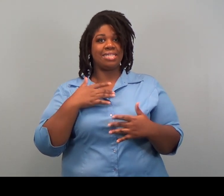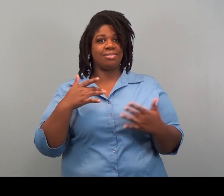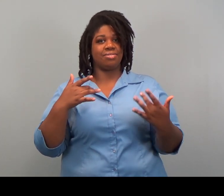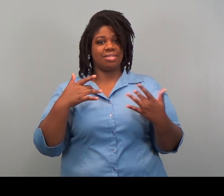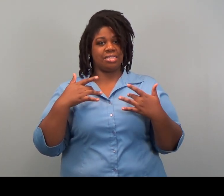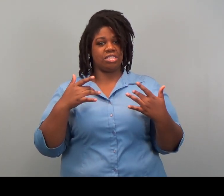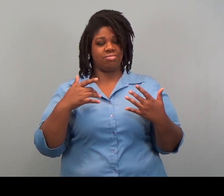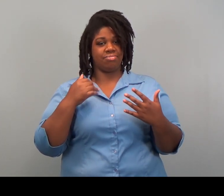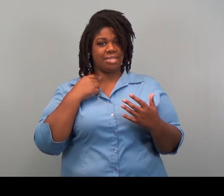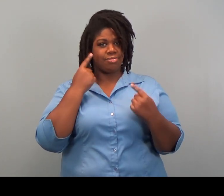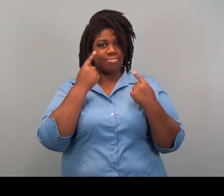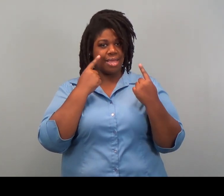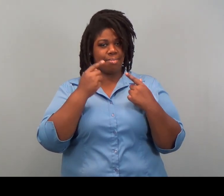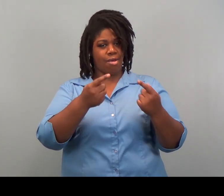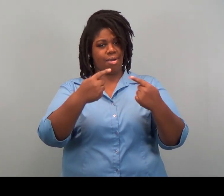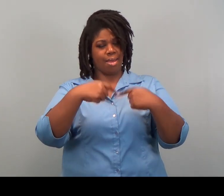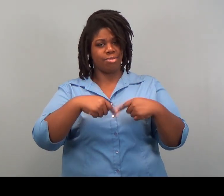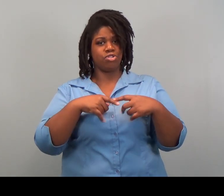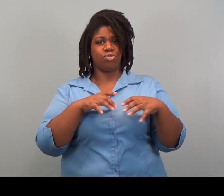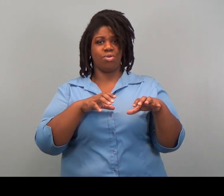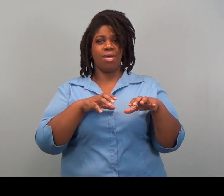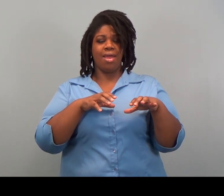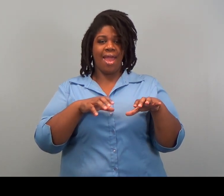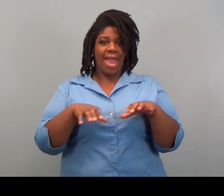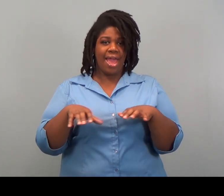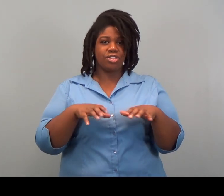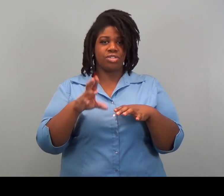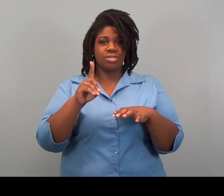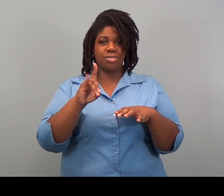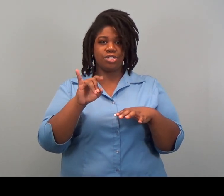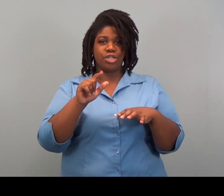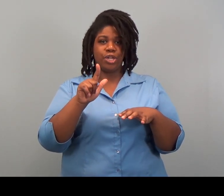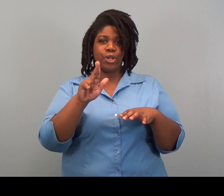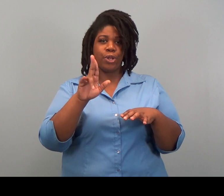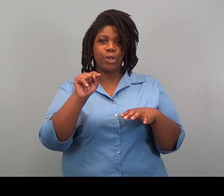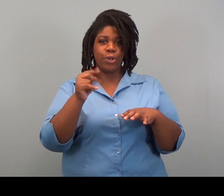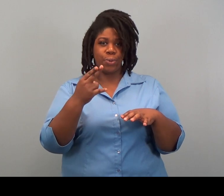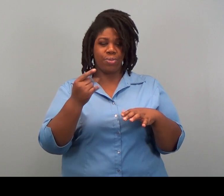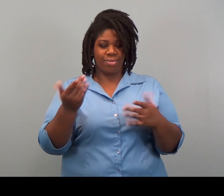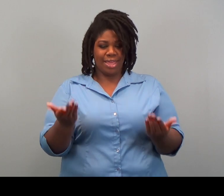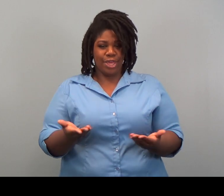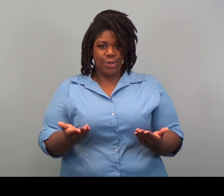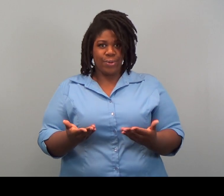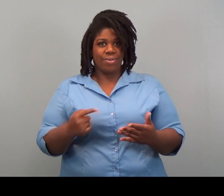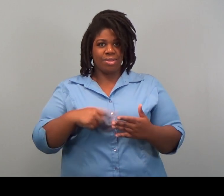Please consider coming to Community Action Duluth to get your taxes done for free.